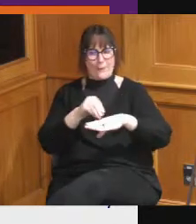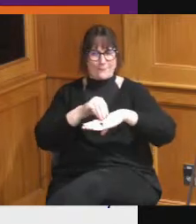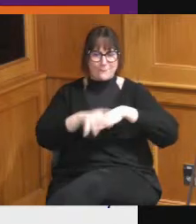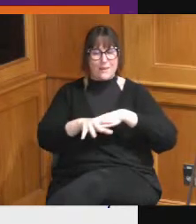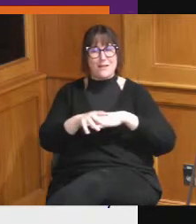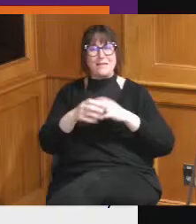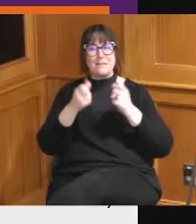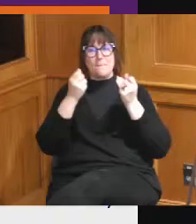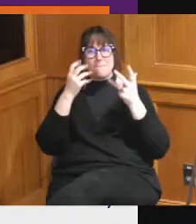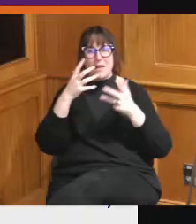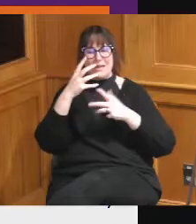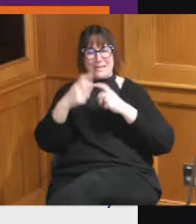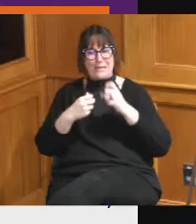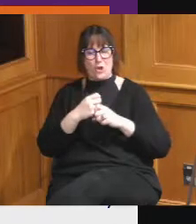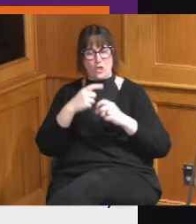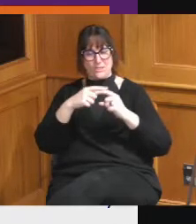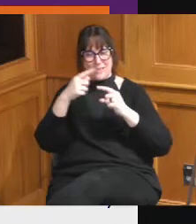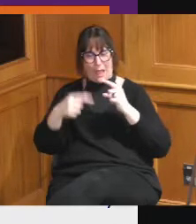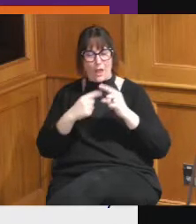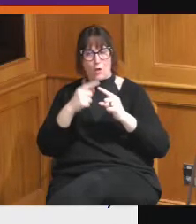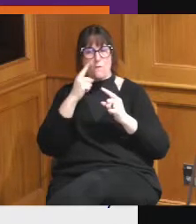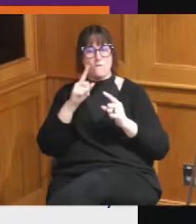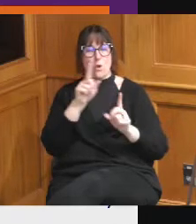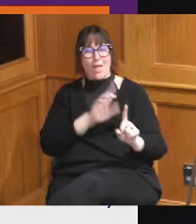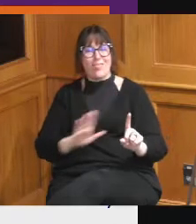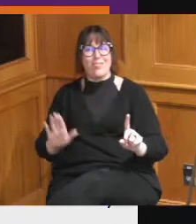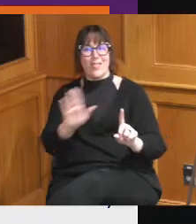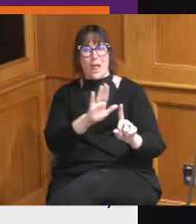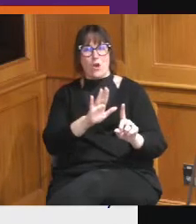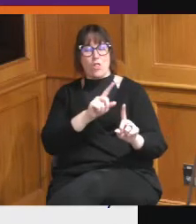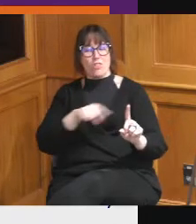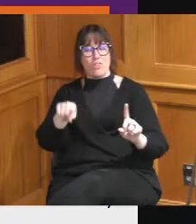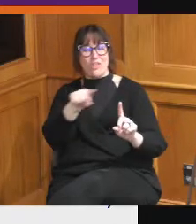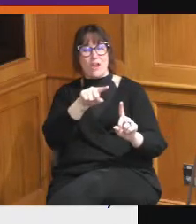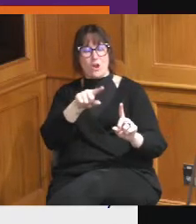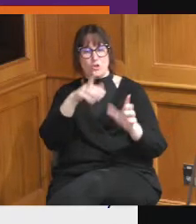people developing housing they're looking at stuff they're looking at decisions they're making now